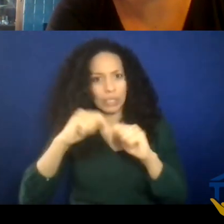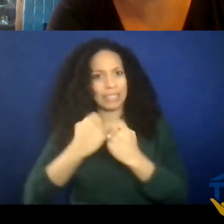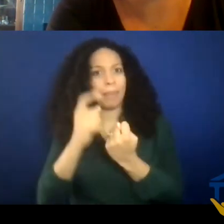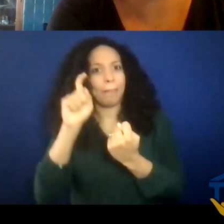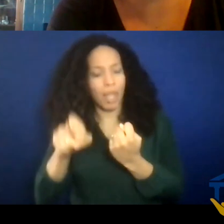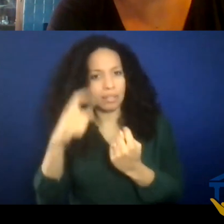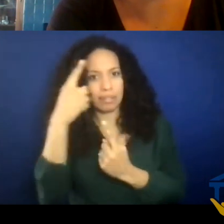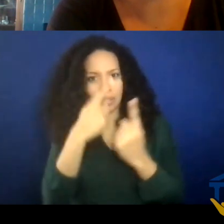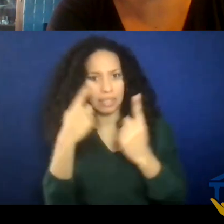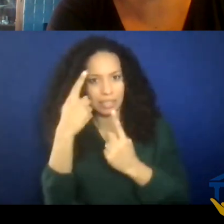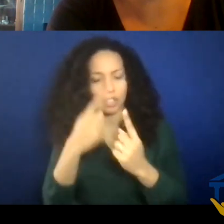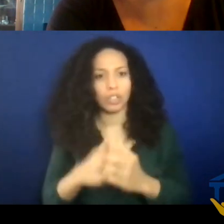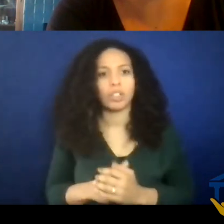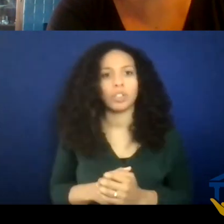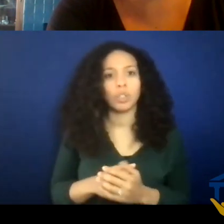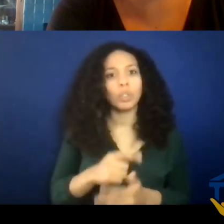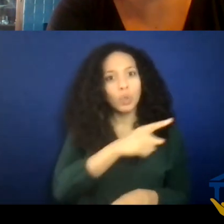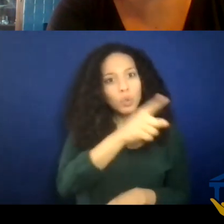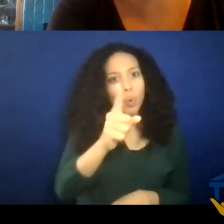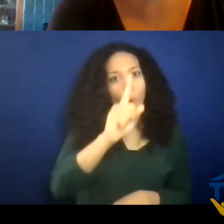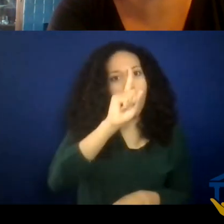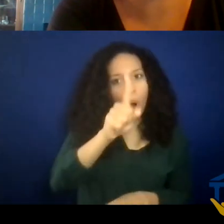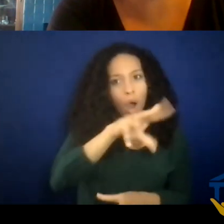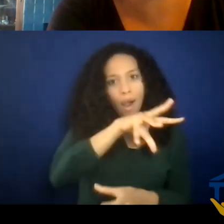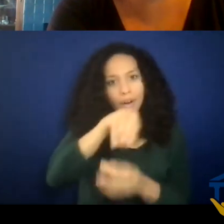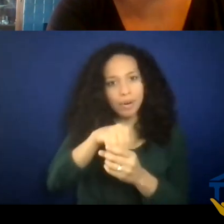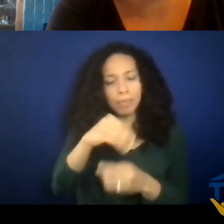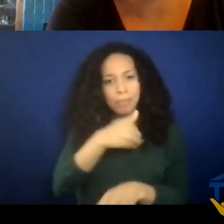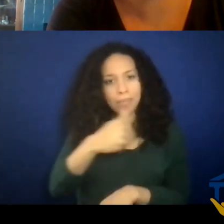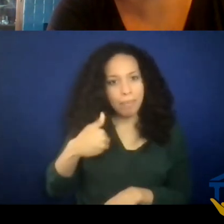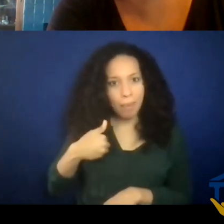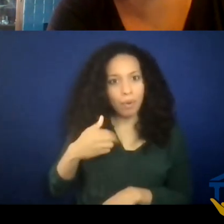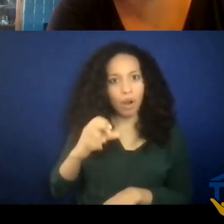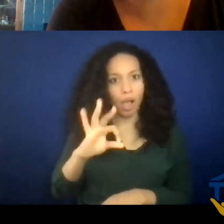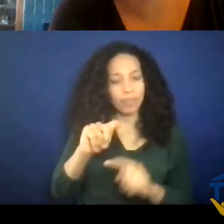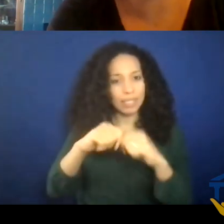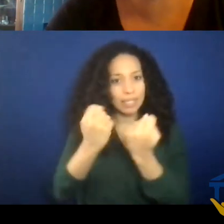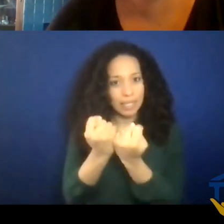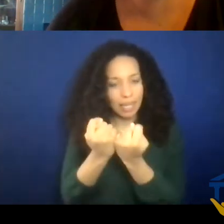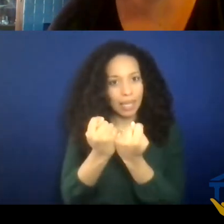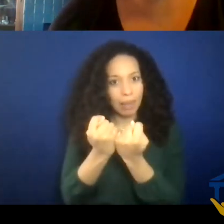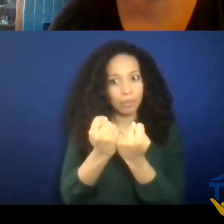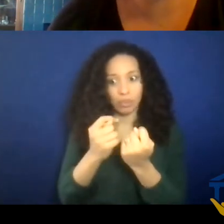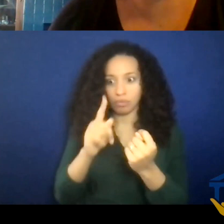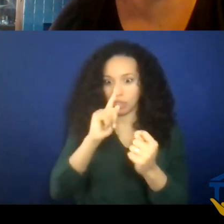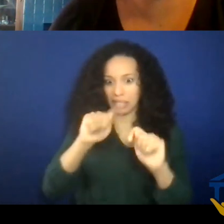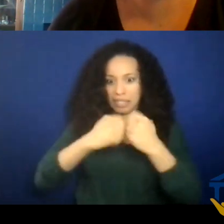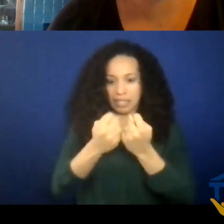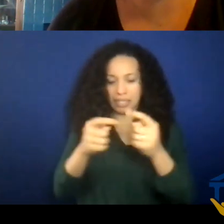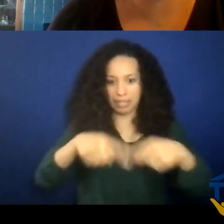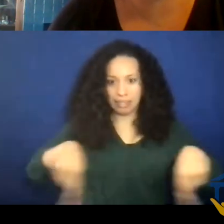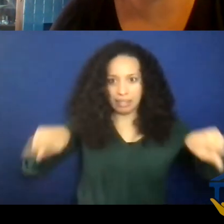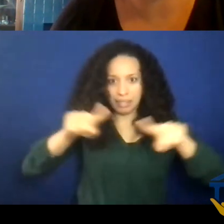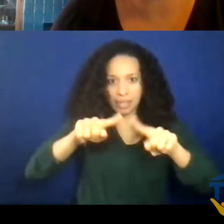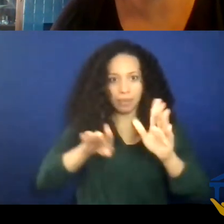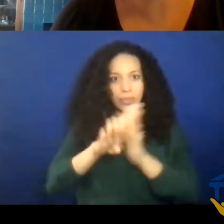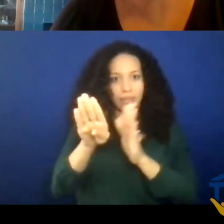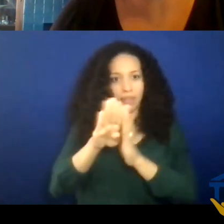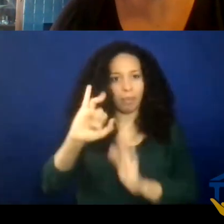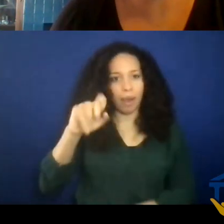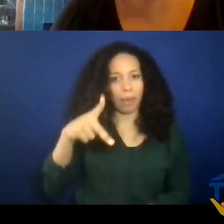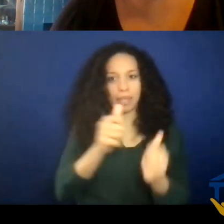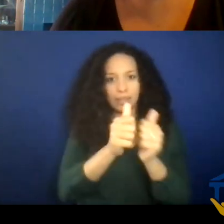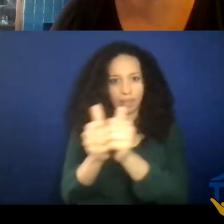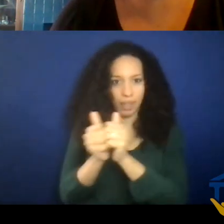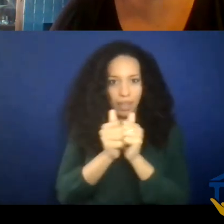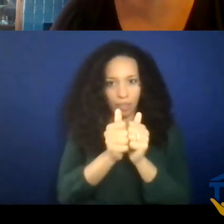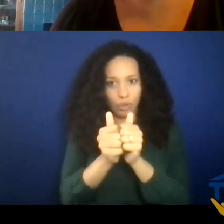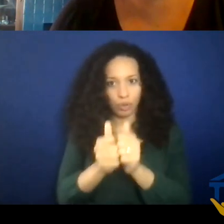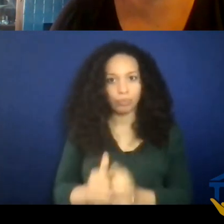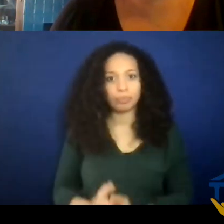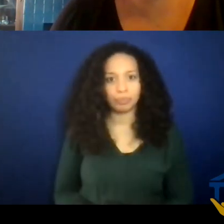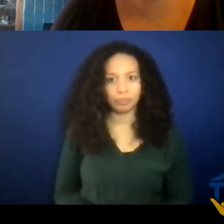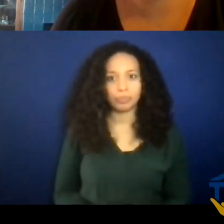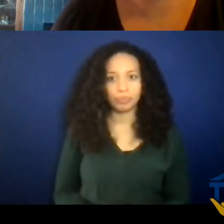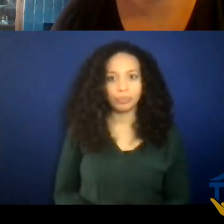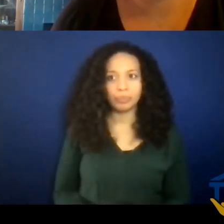you are a member of the team and it should be a process of the team developing the IEP together.